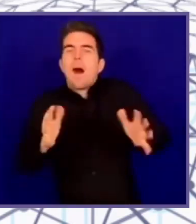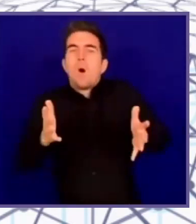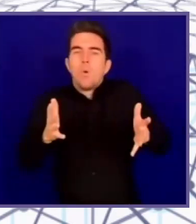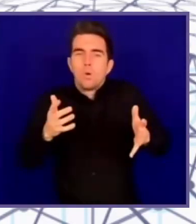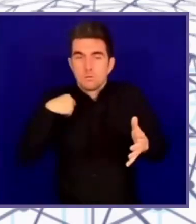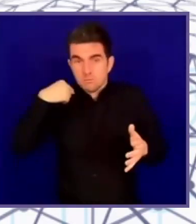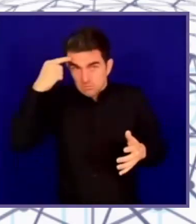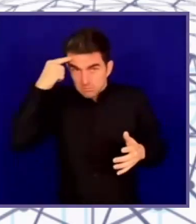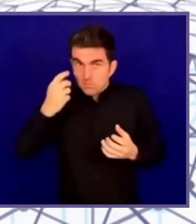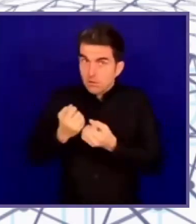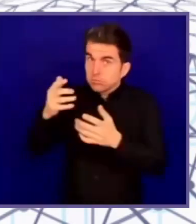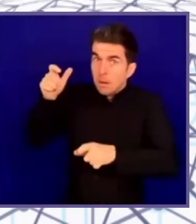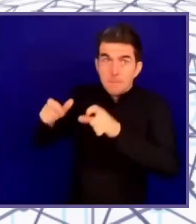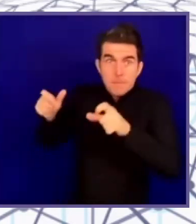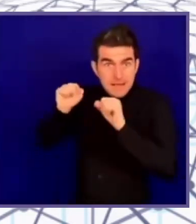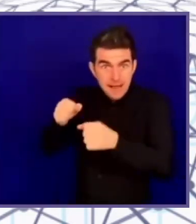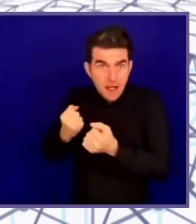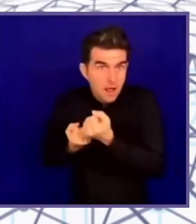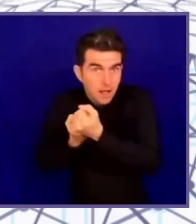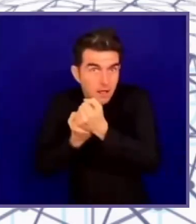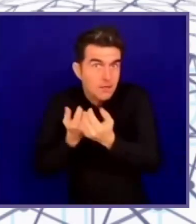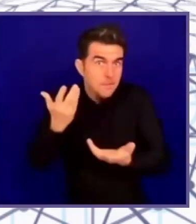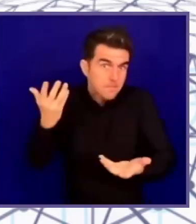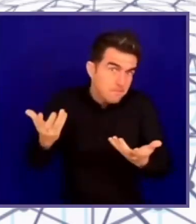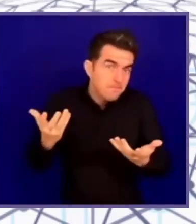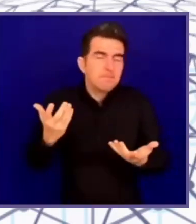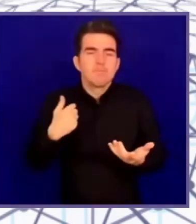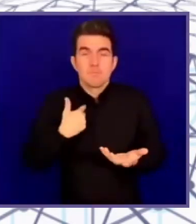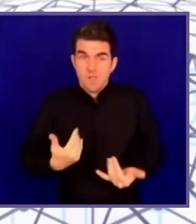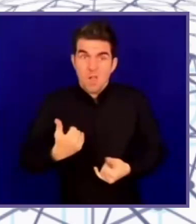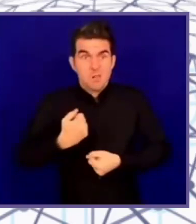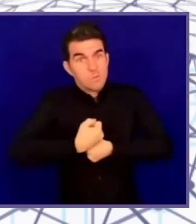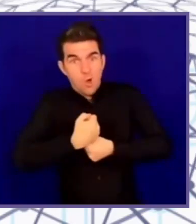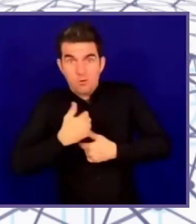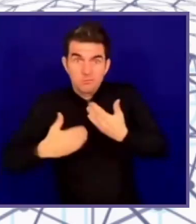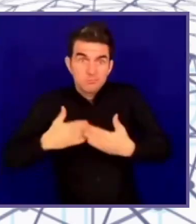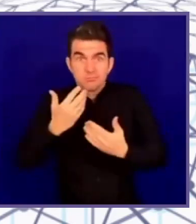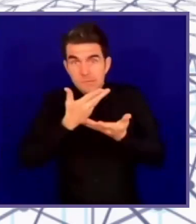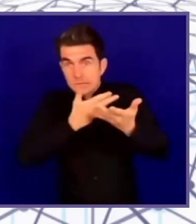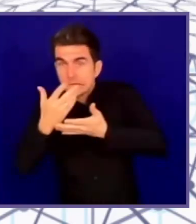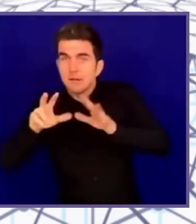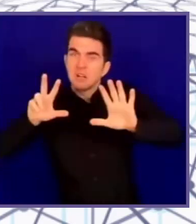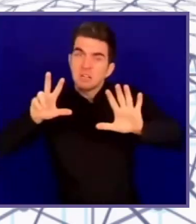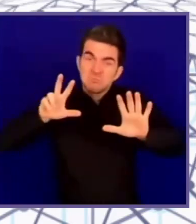who would love to have the opportunity to help just one person I've got there's a people down